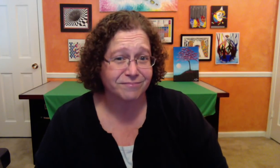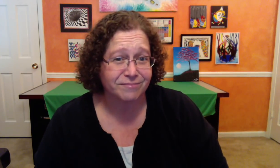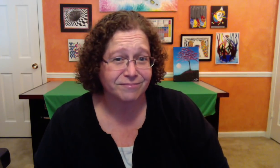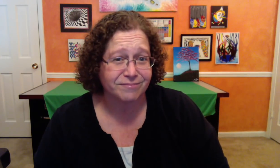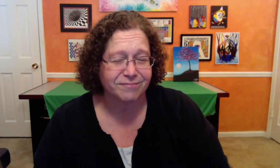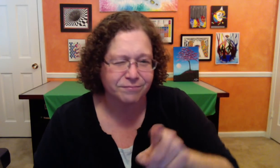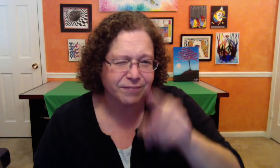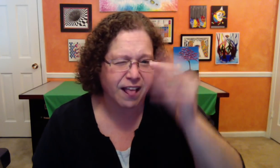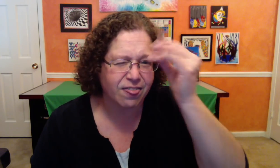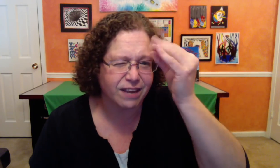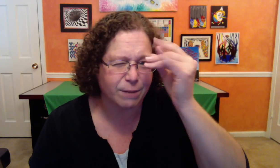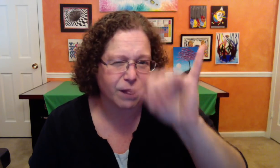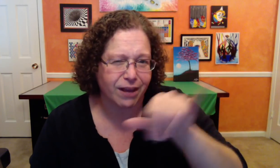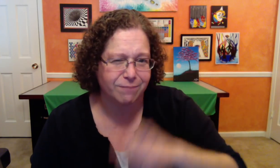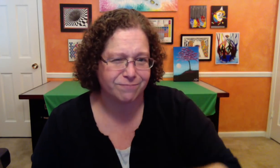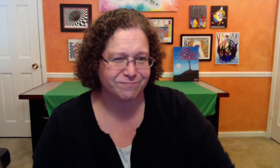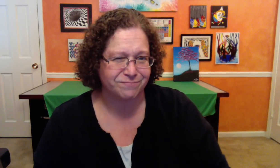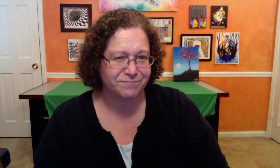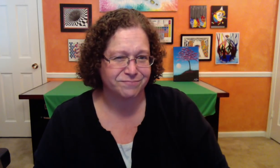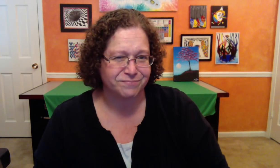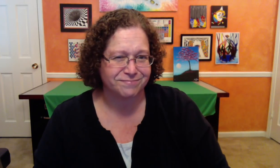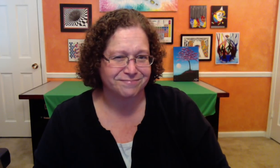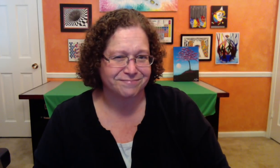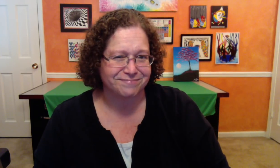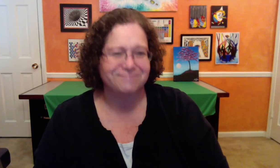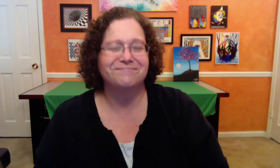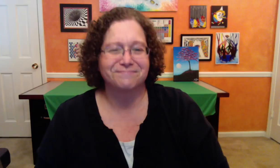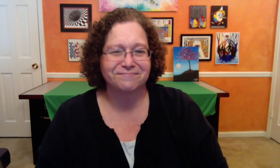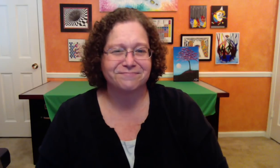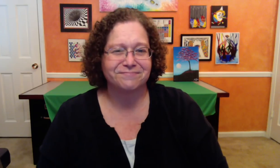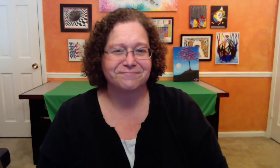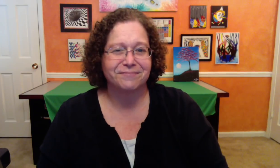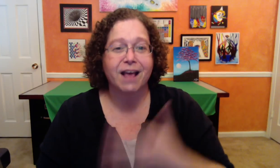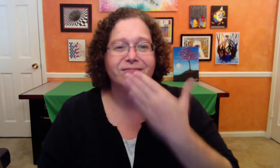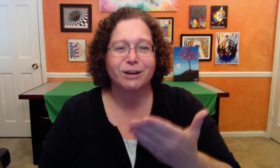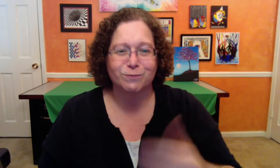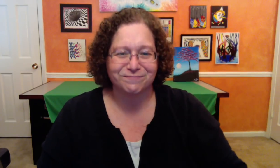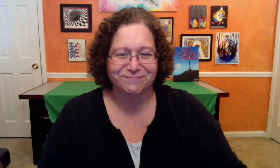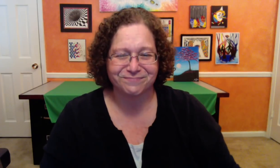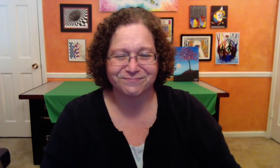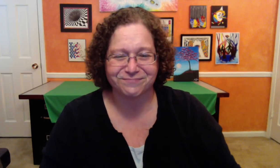Think about that. Thank you.